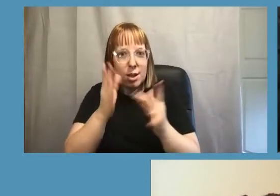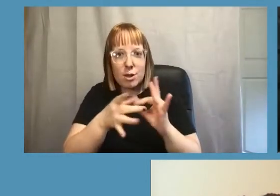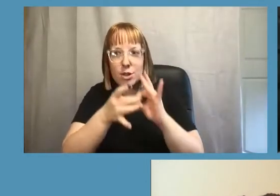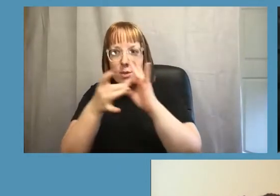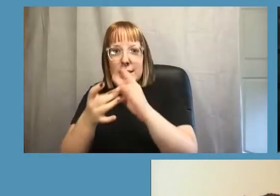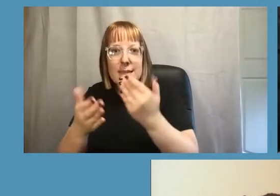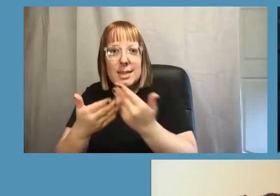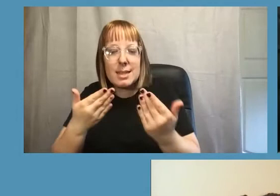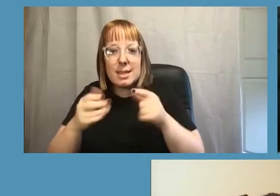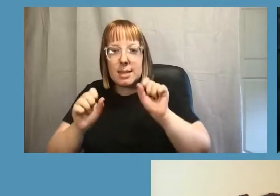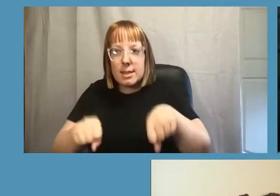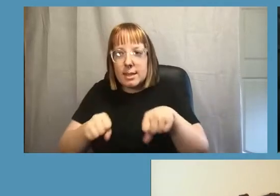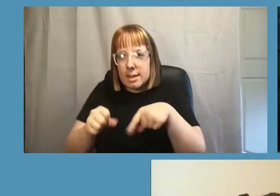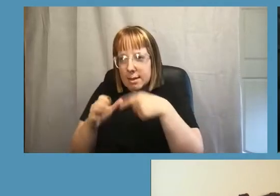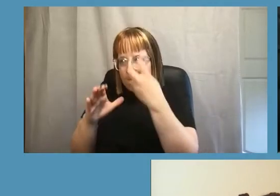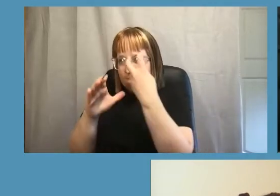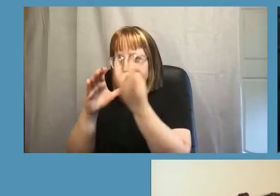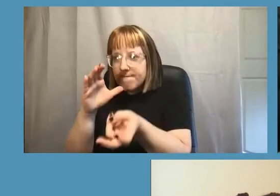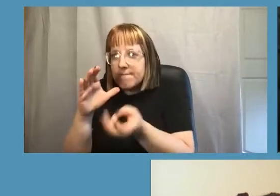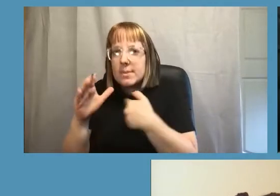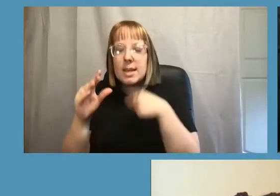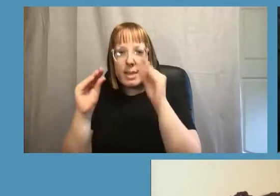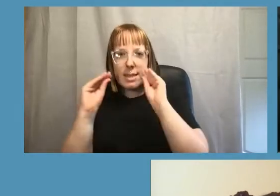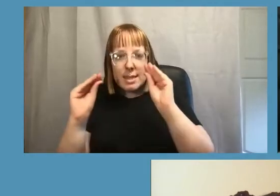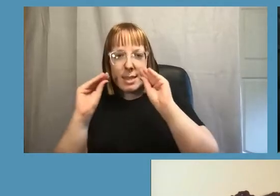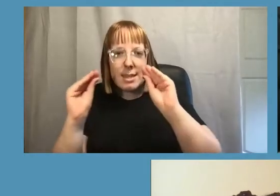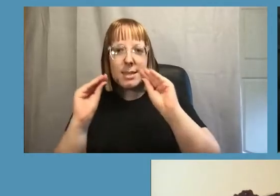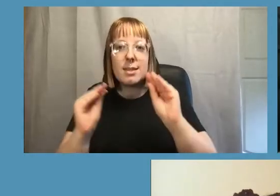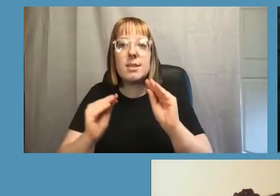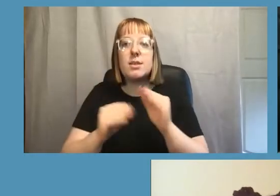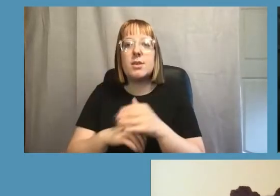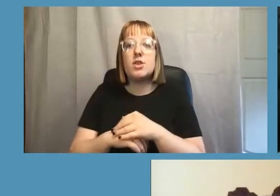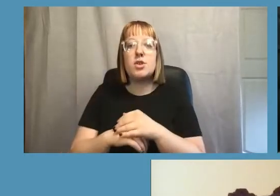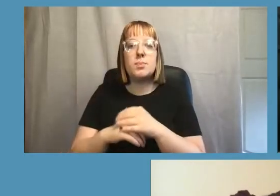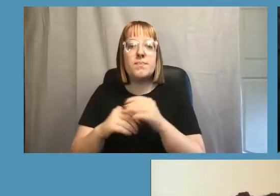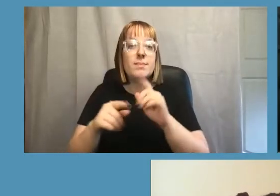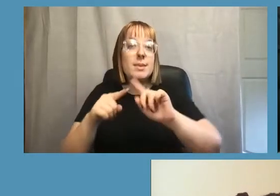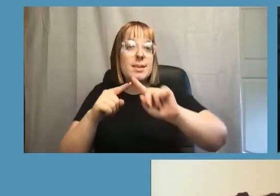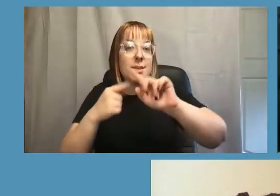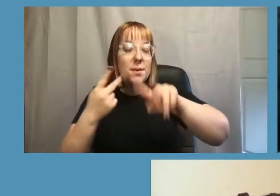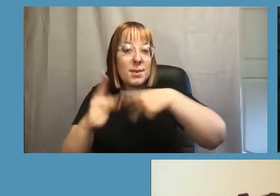she's taught multimedia computational media visual art and even advanced placement